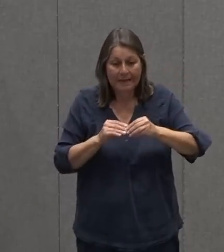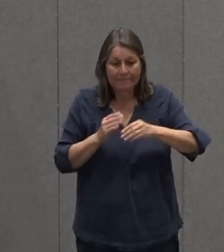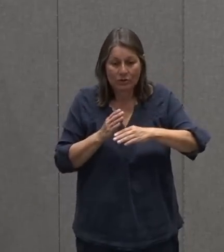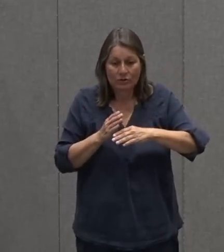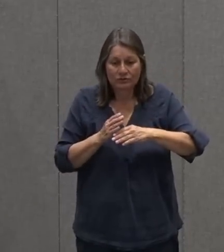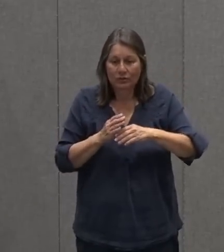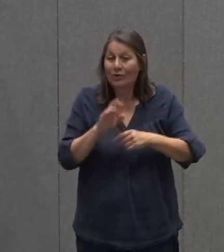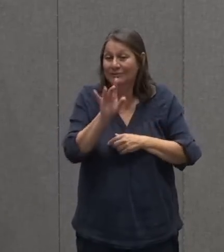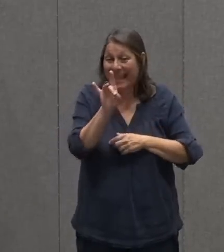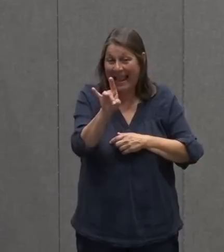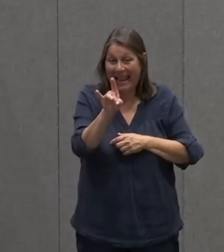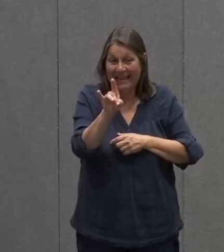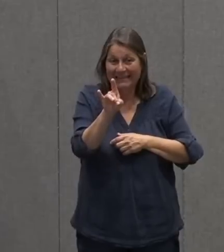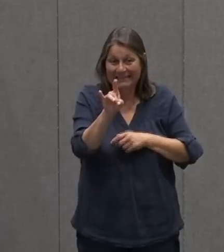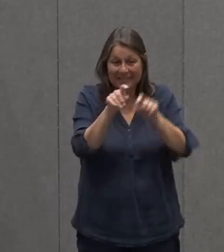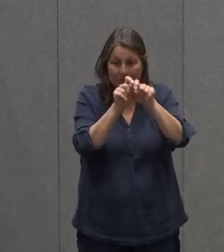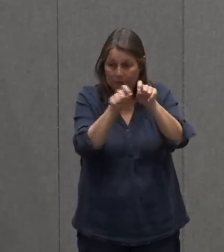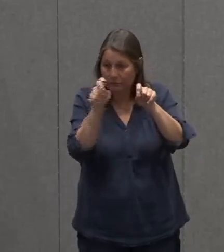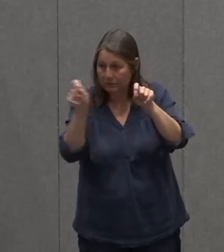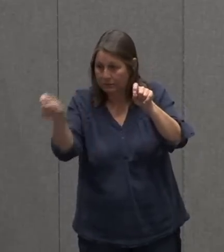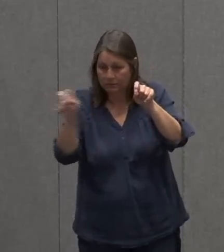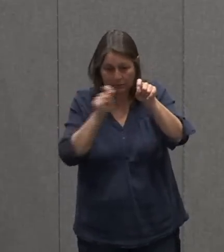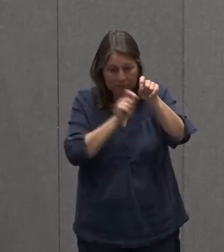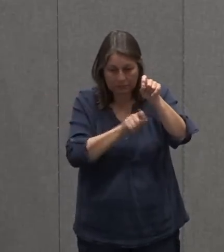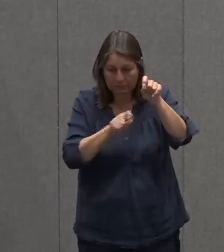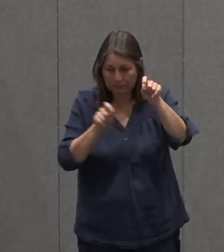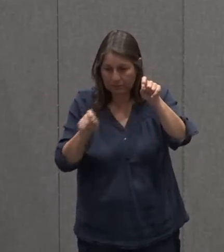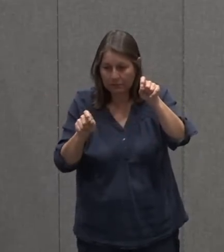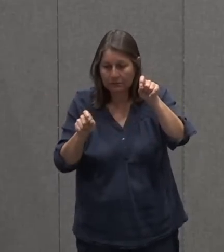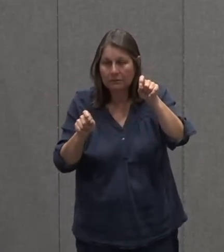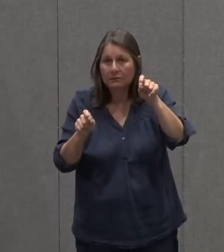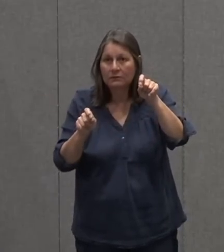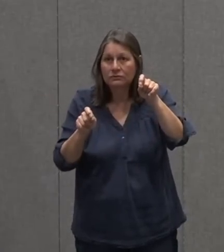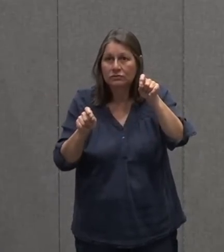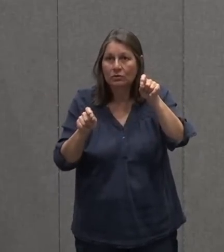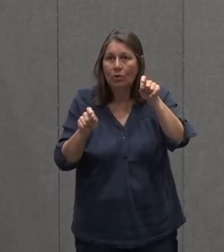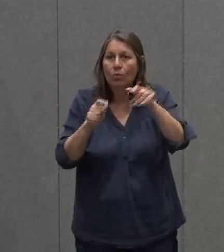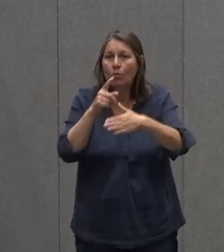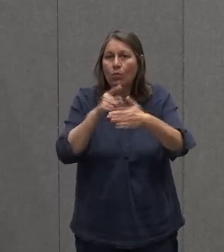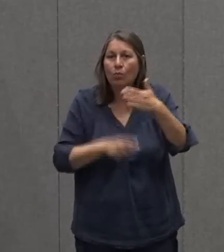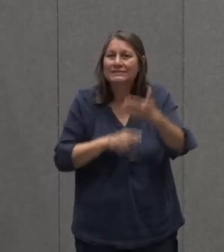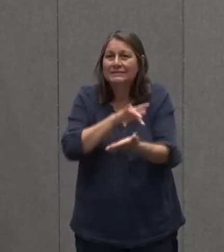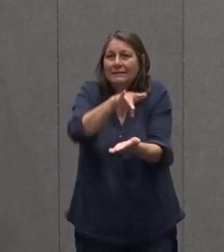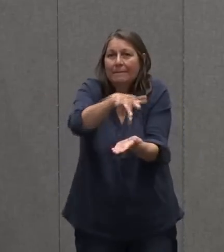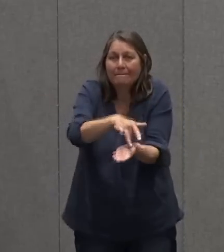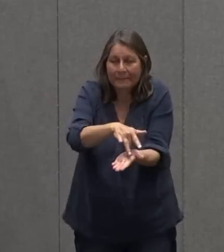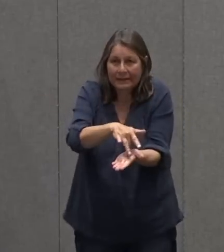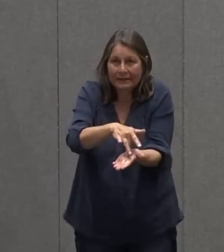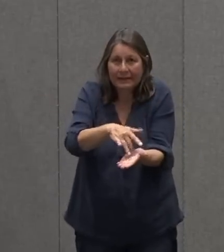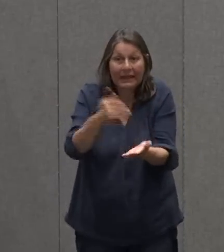or equidistant from that number. So, if we know that there's eight spaces